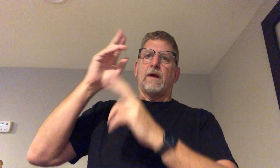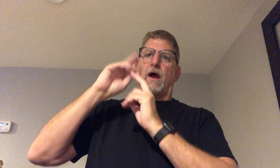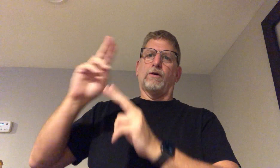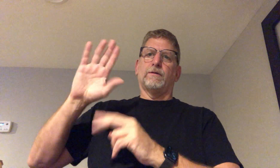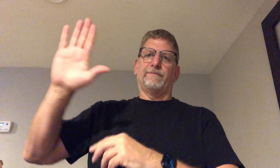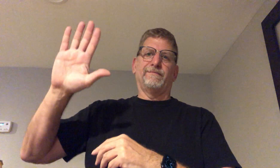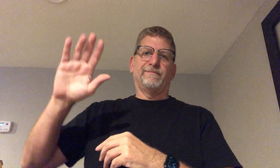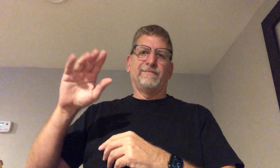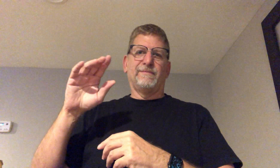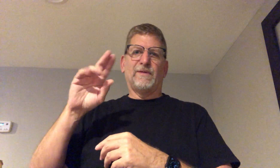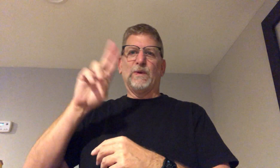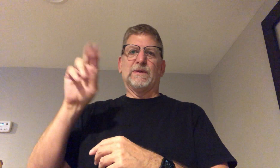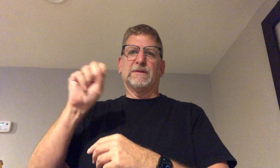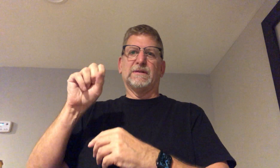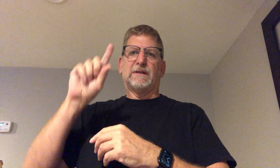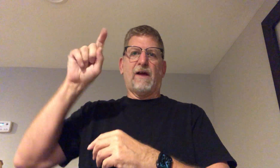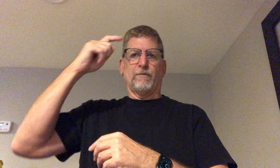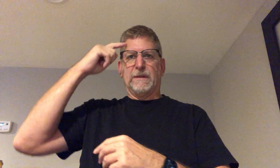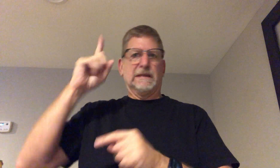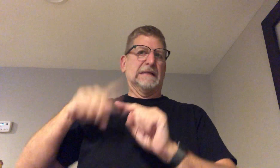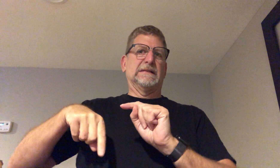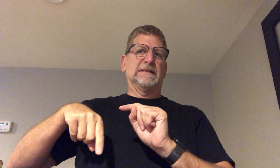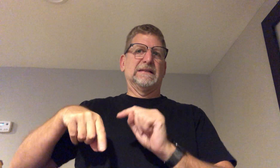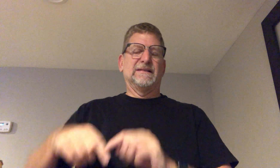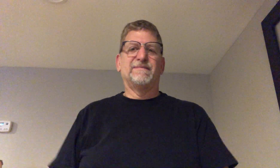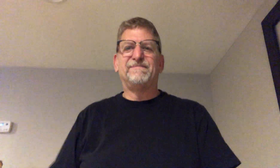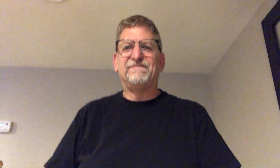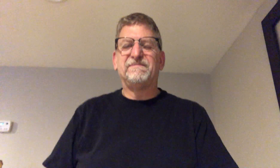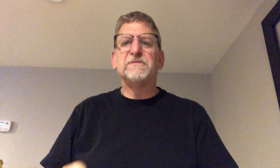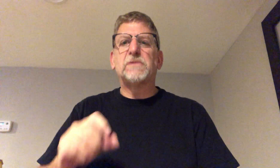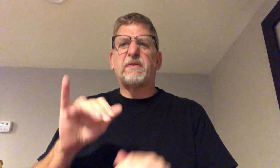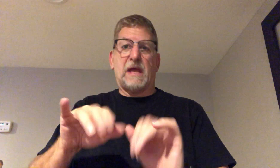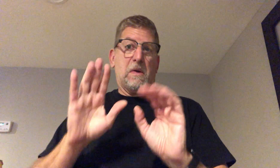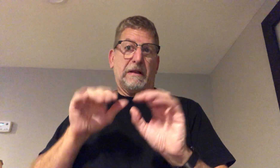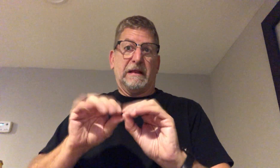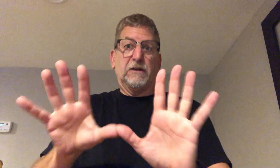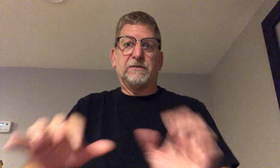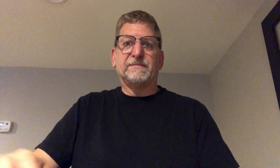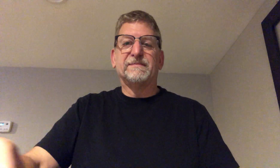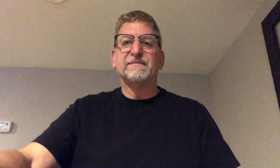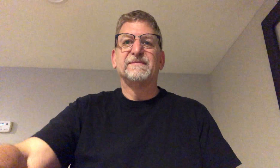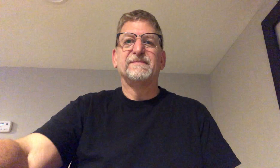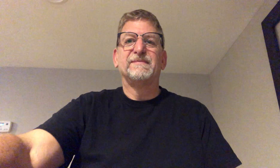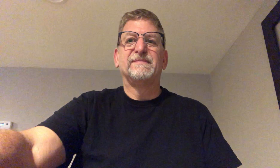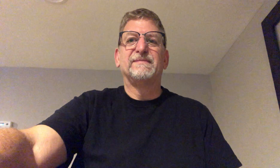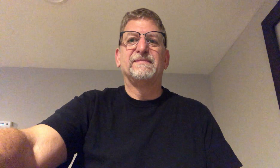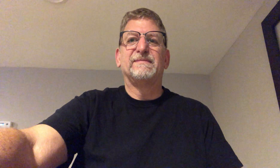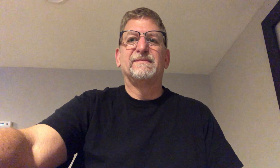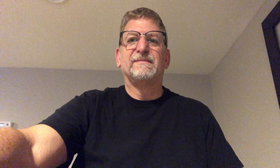"honor" under the United States government. So, that will clear things up. Captioned by aslcaptions.com